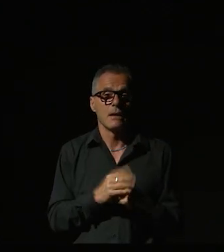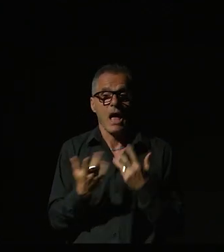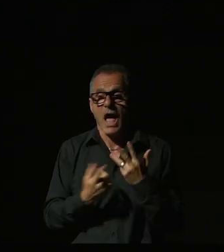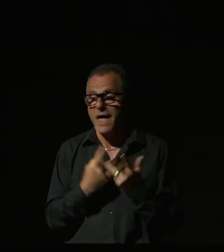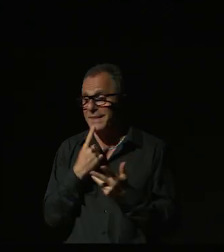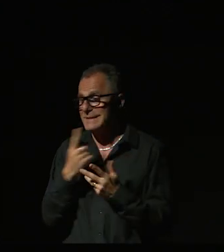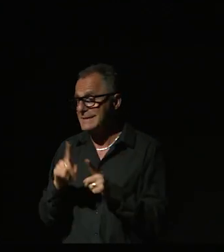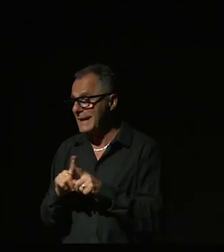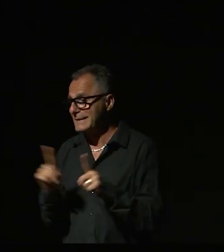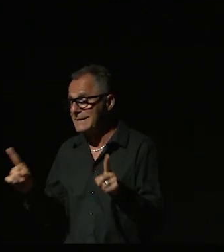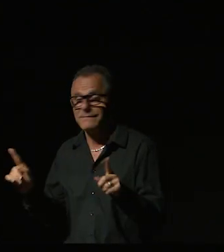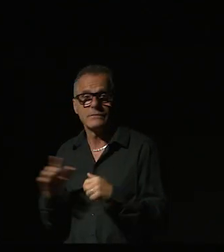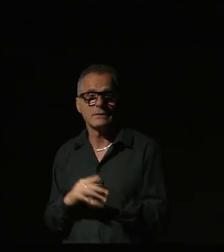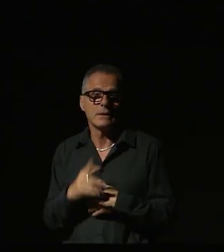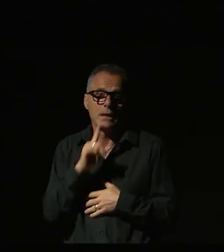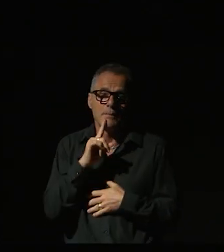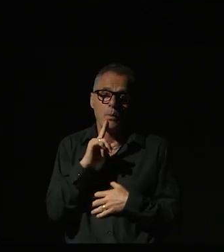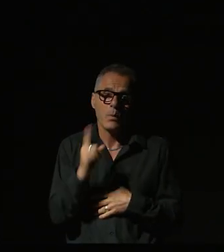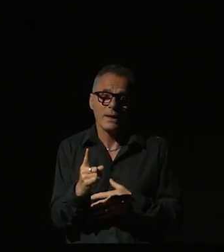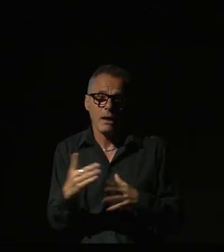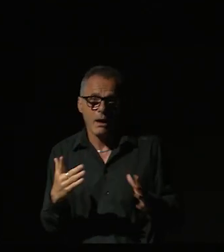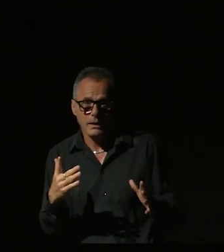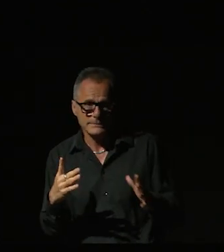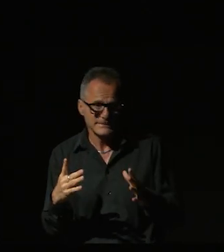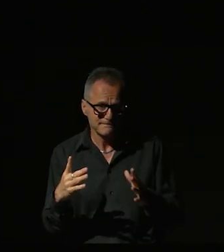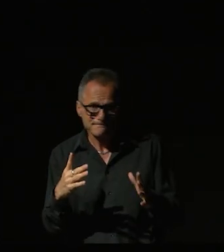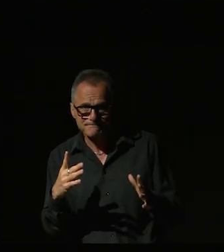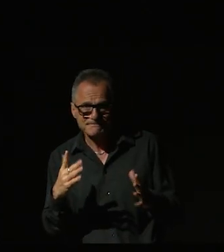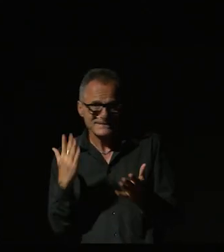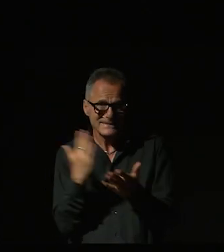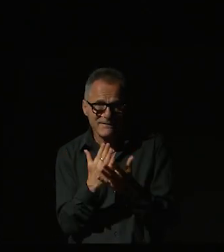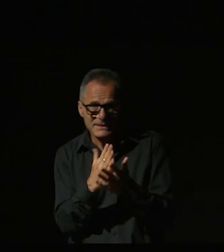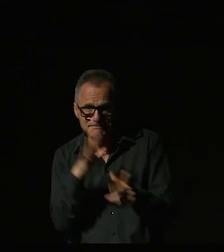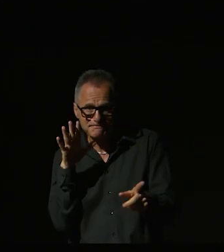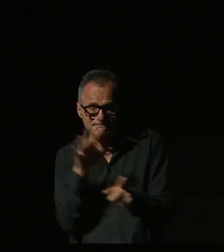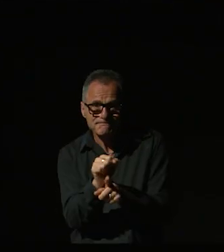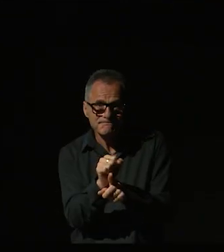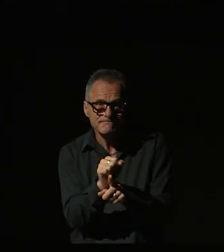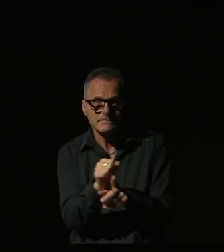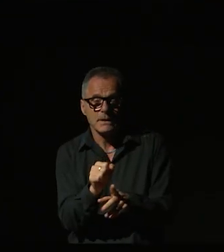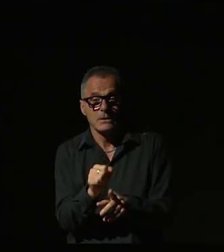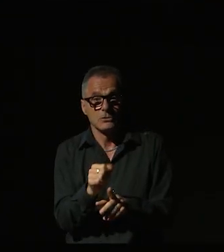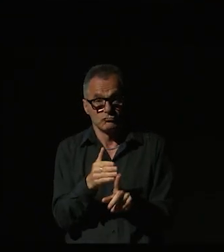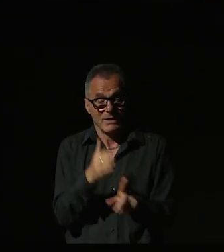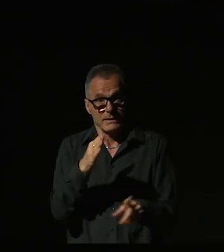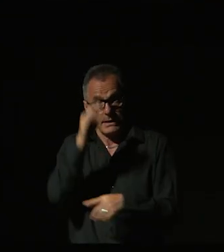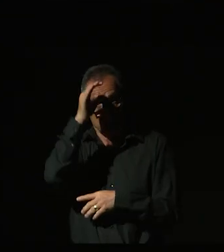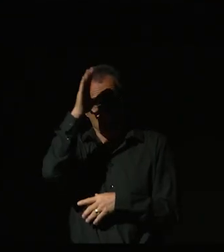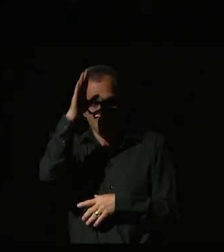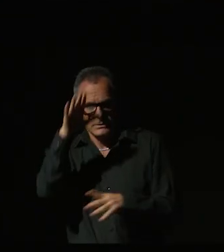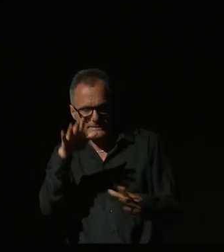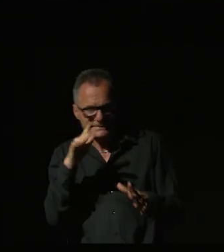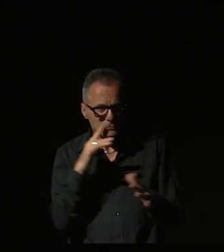It can't really be if we look very closely at the sources and it has been recognised by scholars already, so it's not really a new observation.